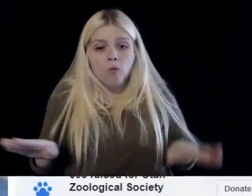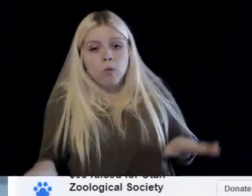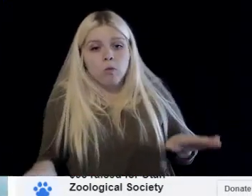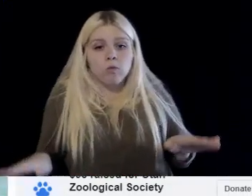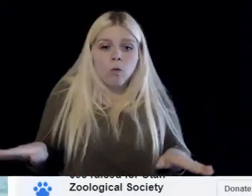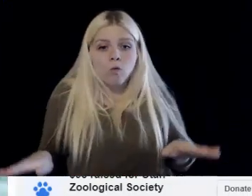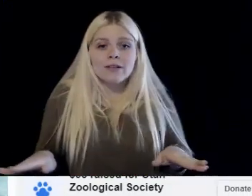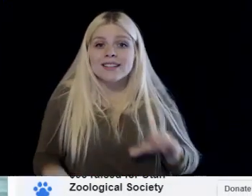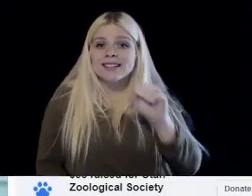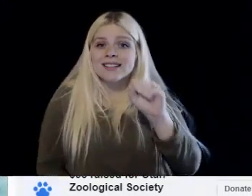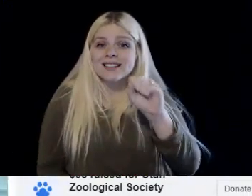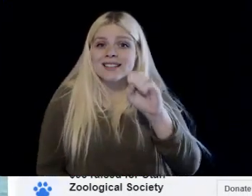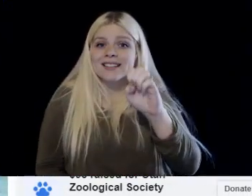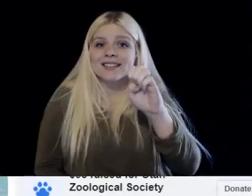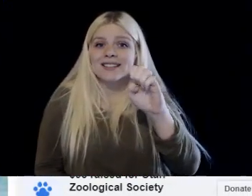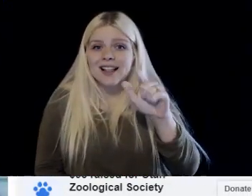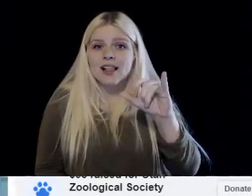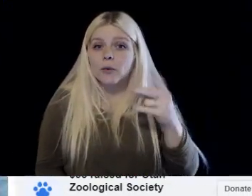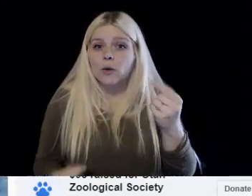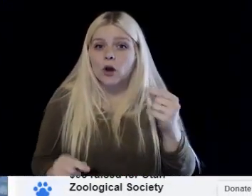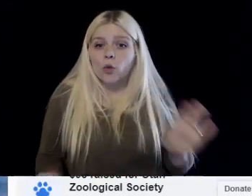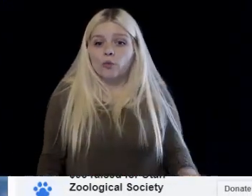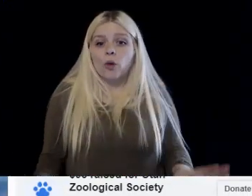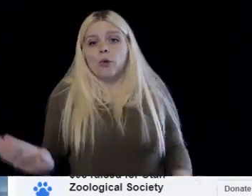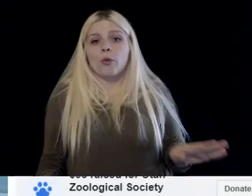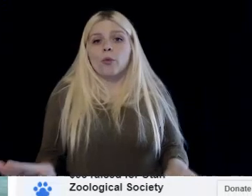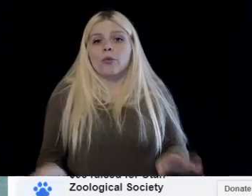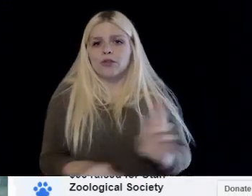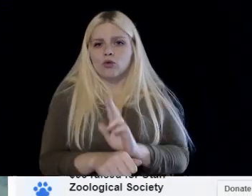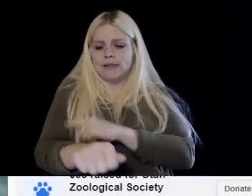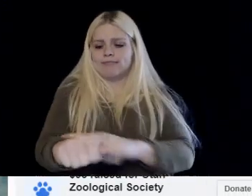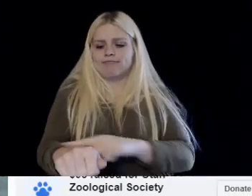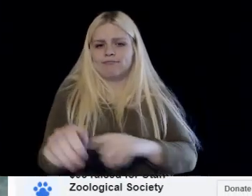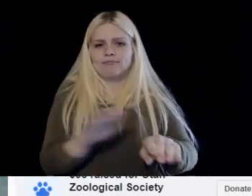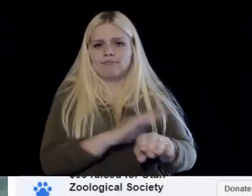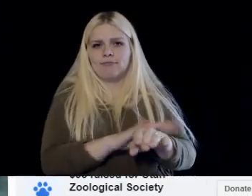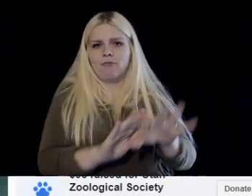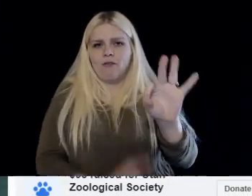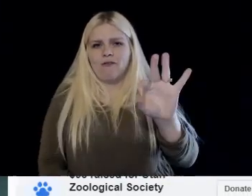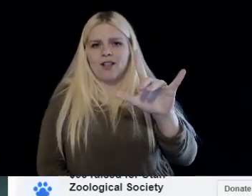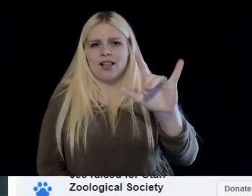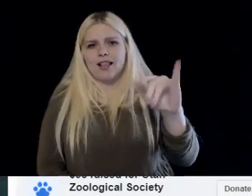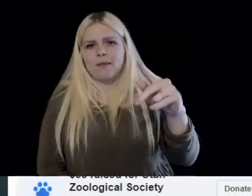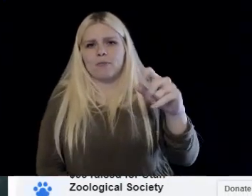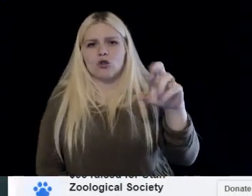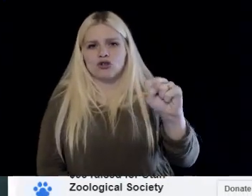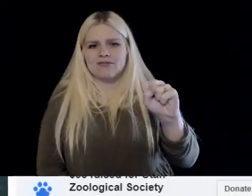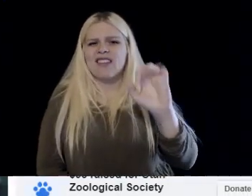will prop themselves up on their front flippers. So, that's a great question, Georgia.